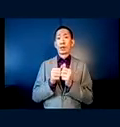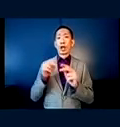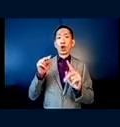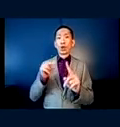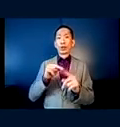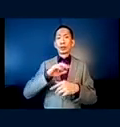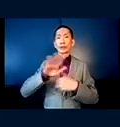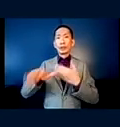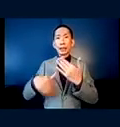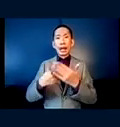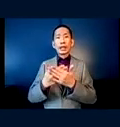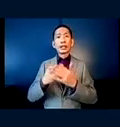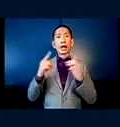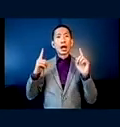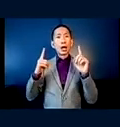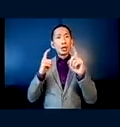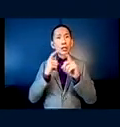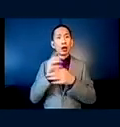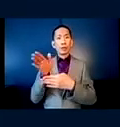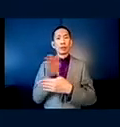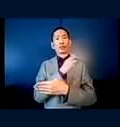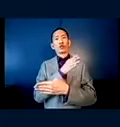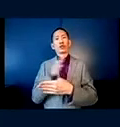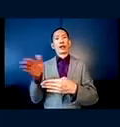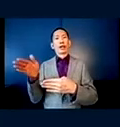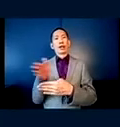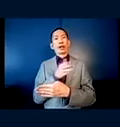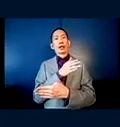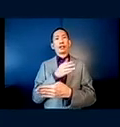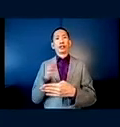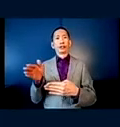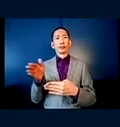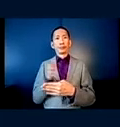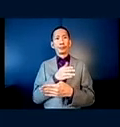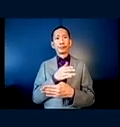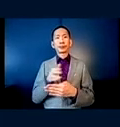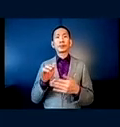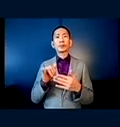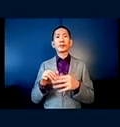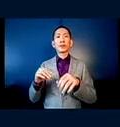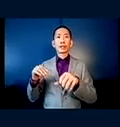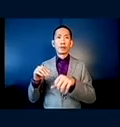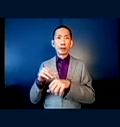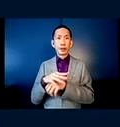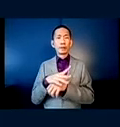UNDERSTANDING HEALTH BY LOOKING AT THIS ENTIRE COMPLEX CONTINUUM